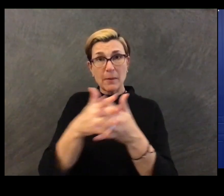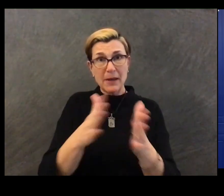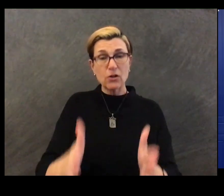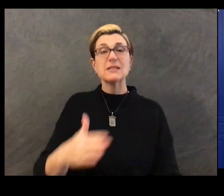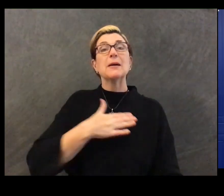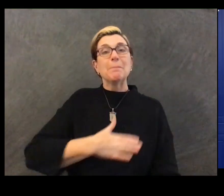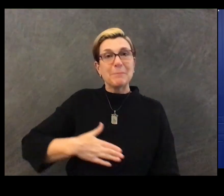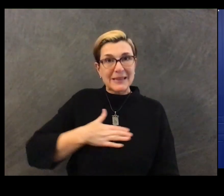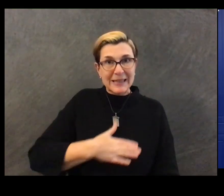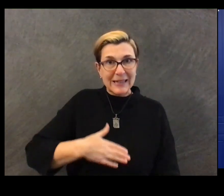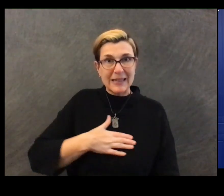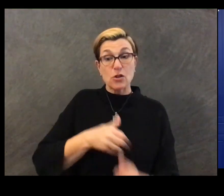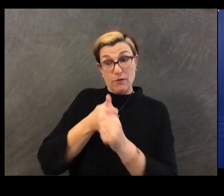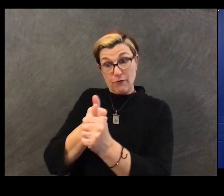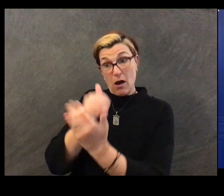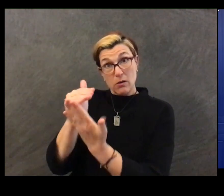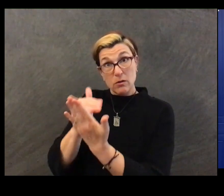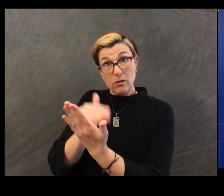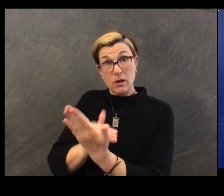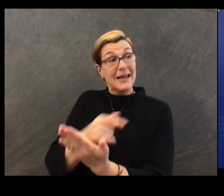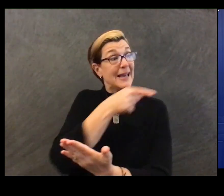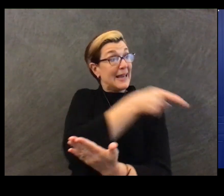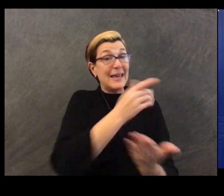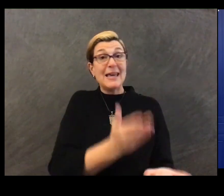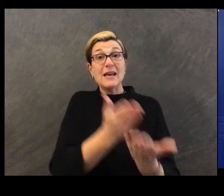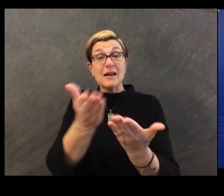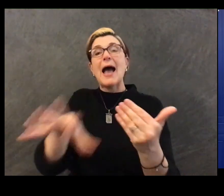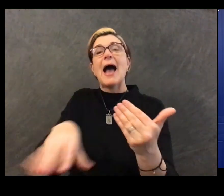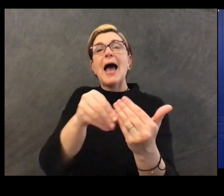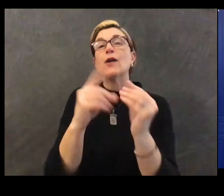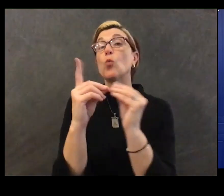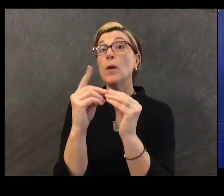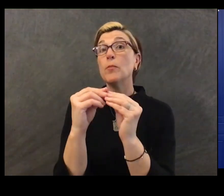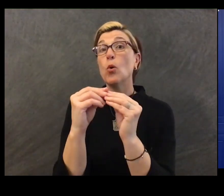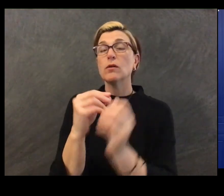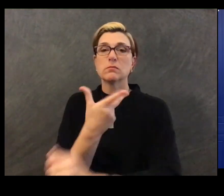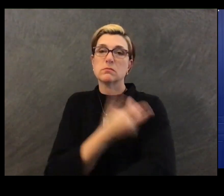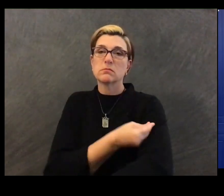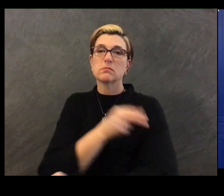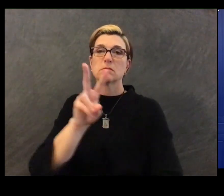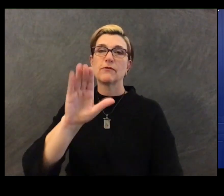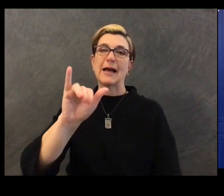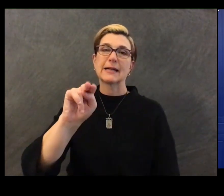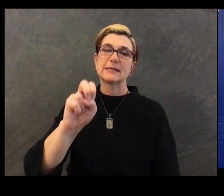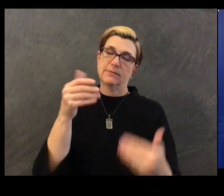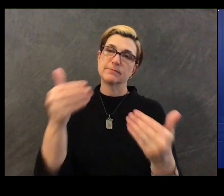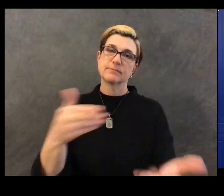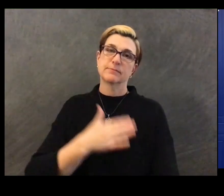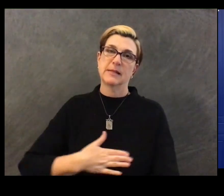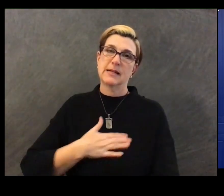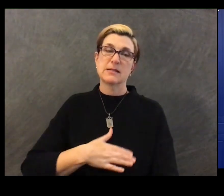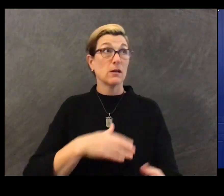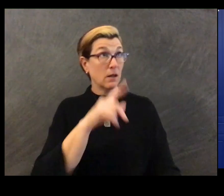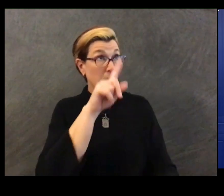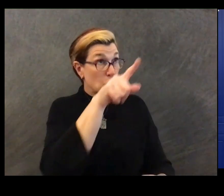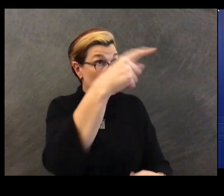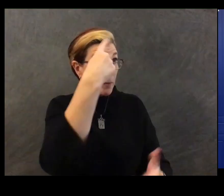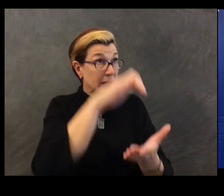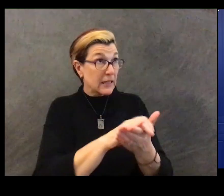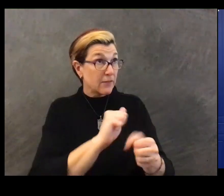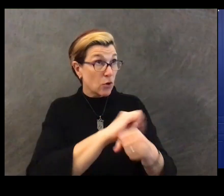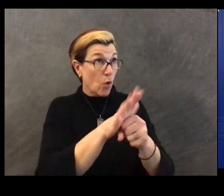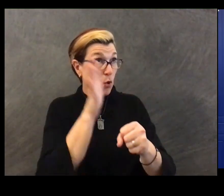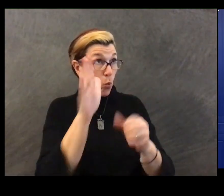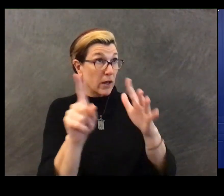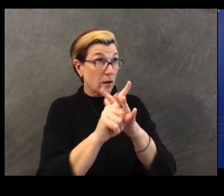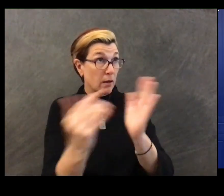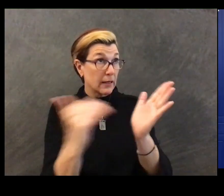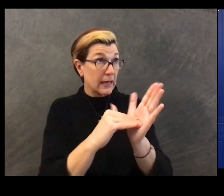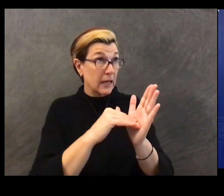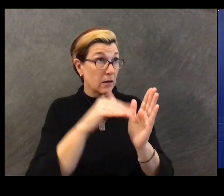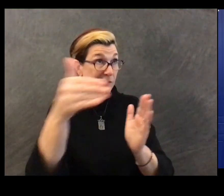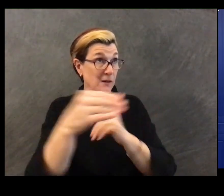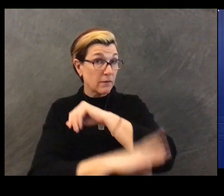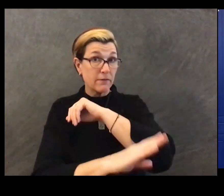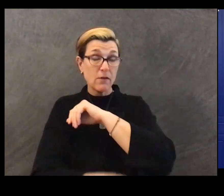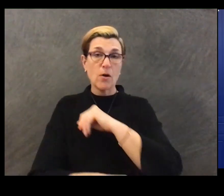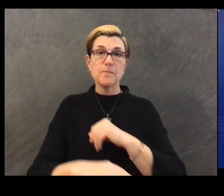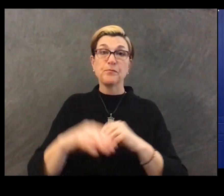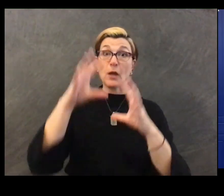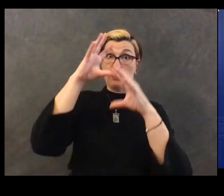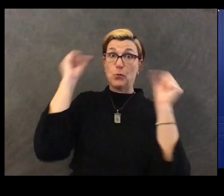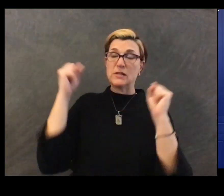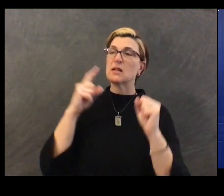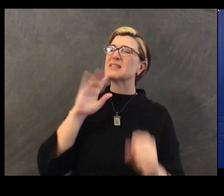guidelines getting your flu shot we don't find here that we put out well the